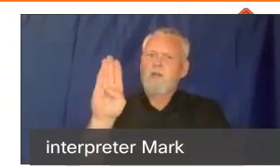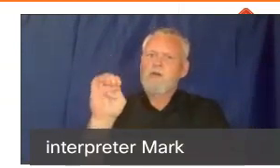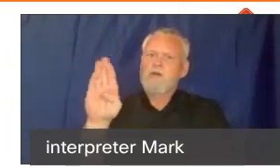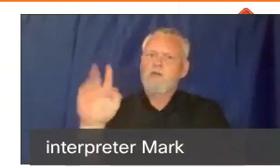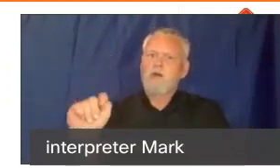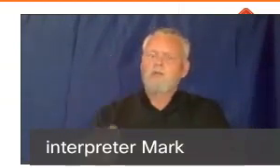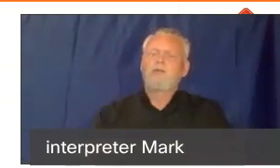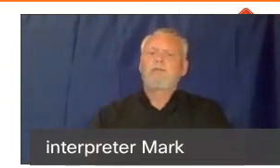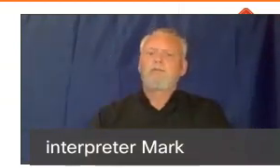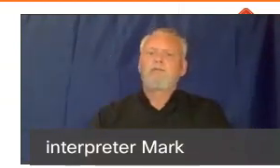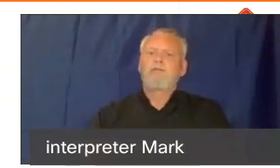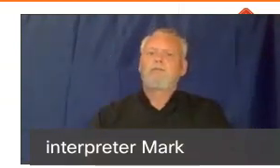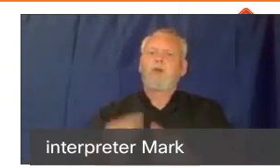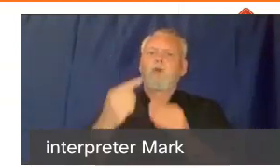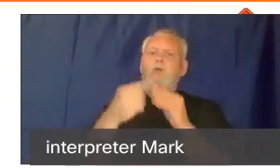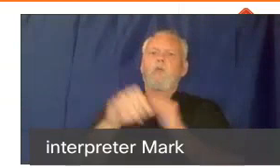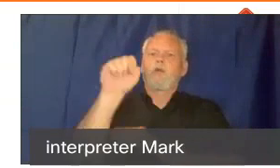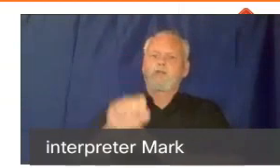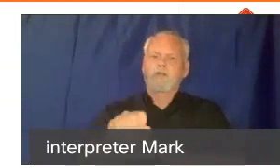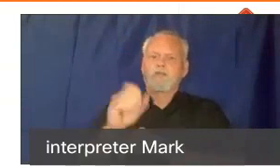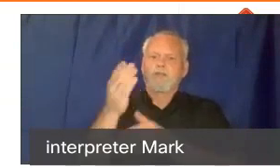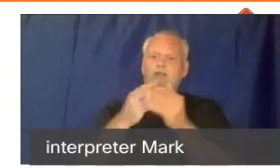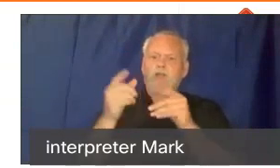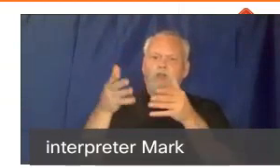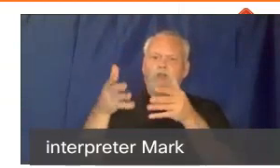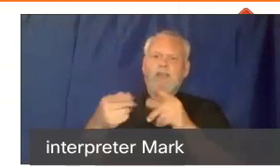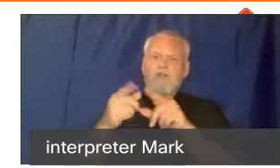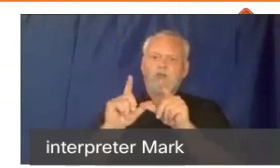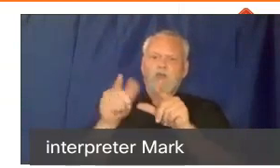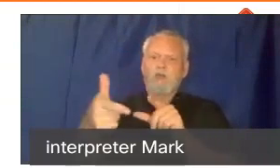What is the South section you are? Leaving later? What is the what.